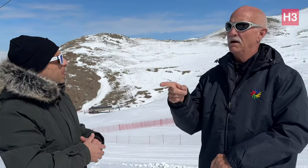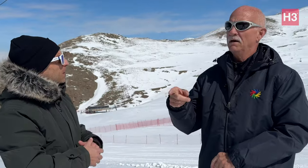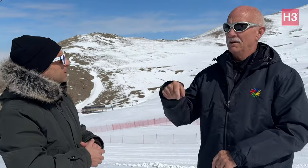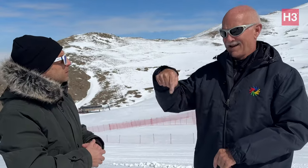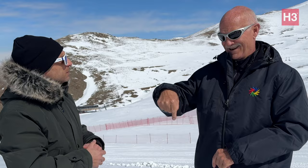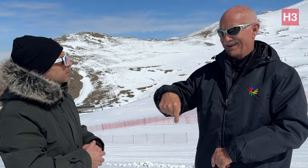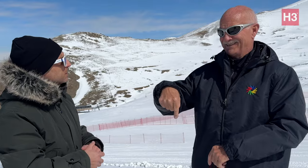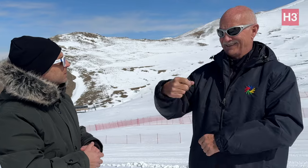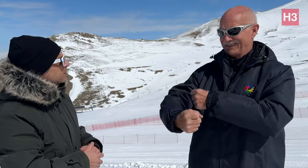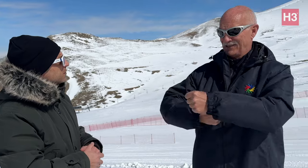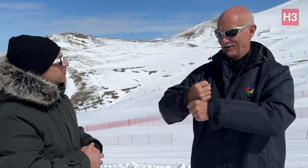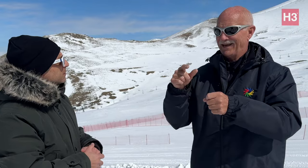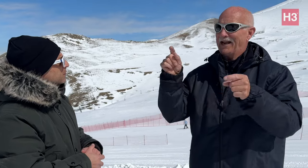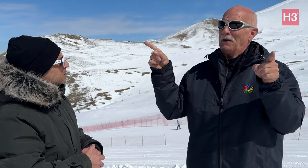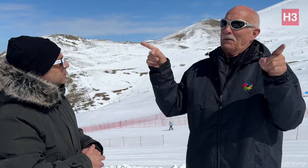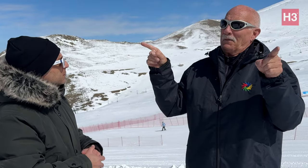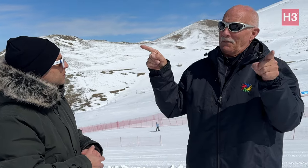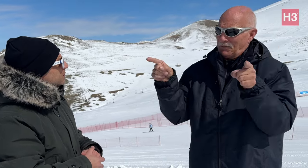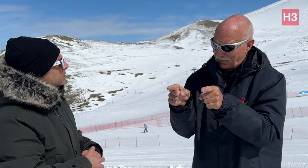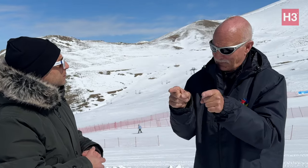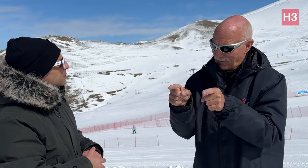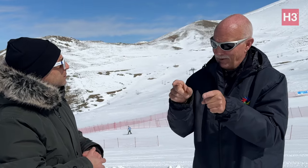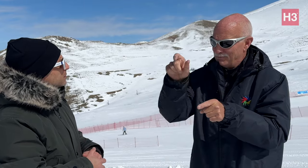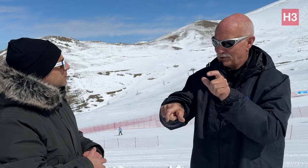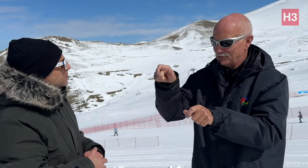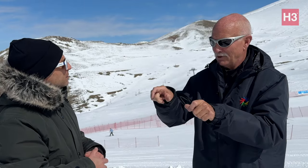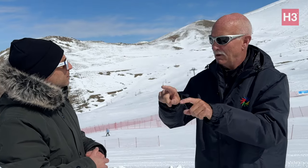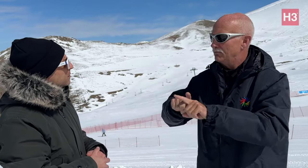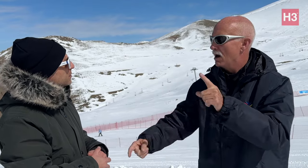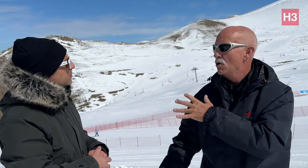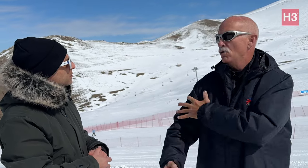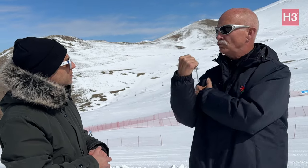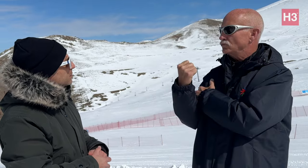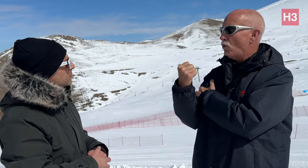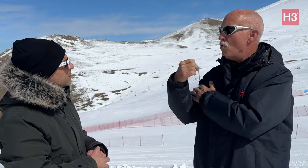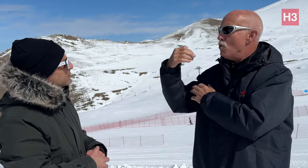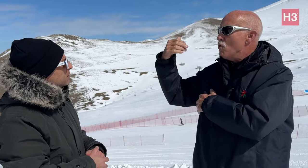[Dwight]: Oh, yes. This year, we have a smaller number of athletes, but they are stronger competitors.